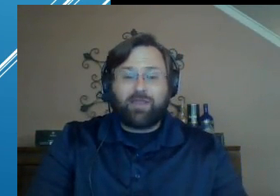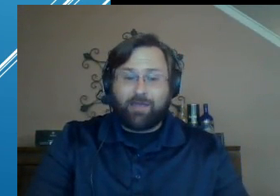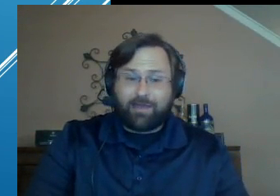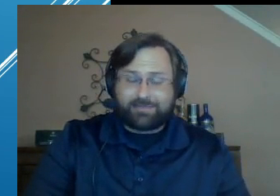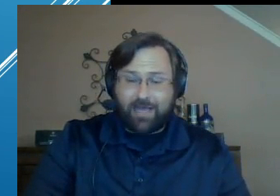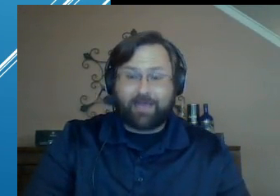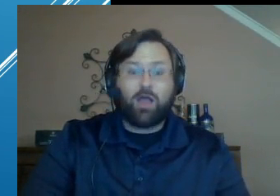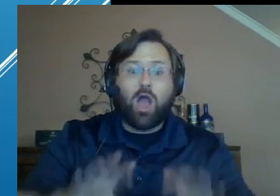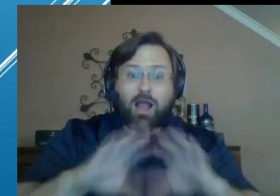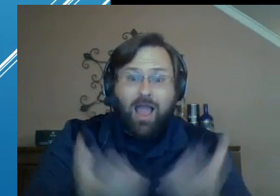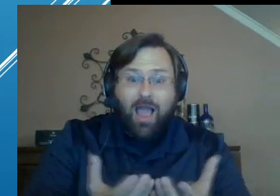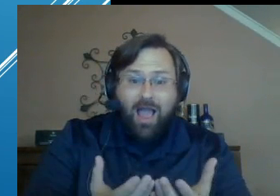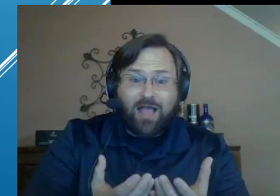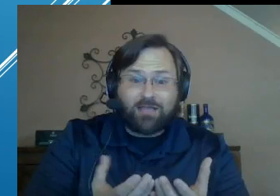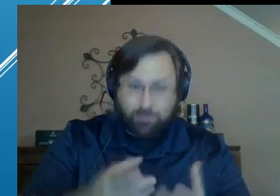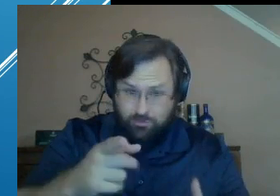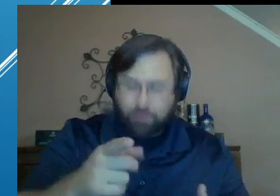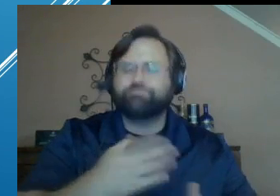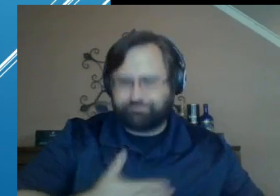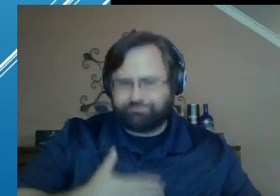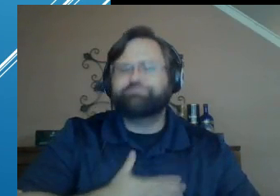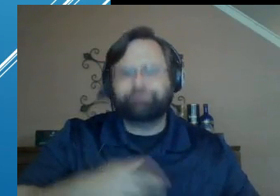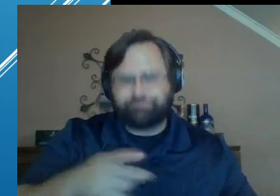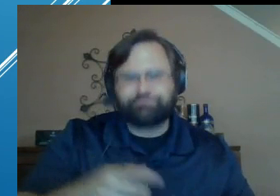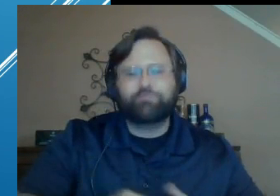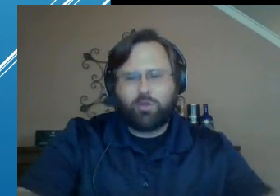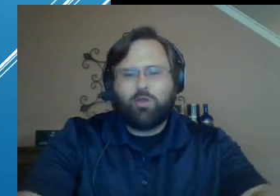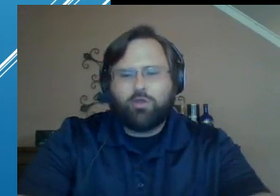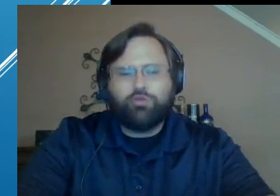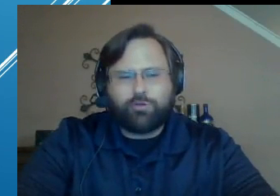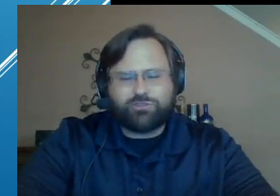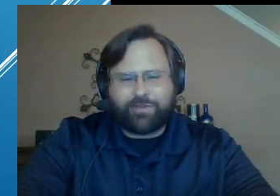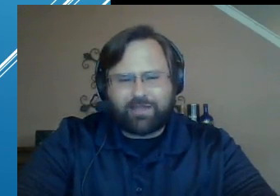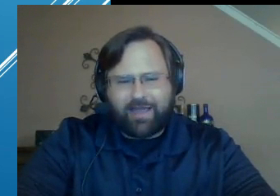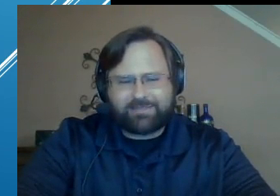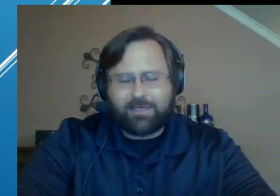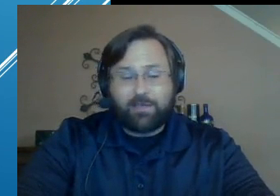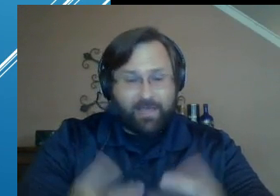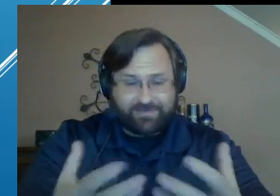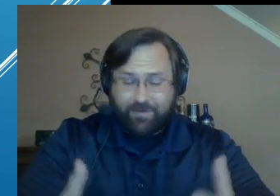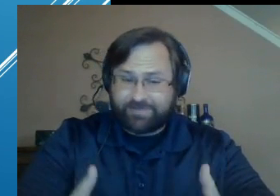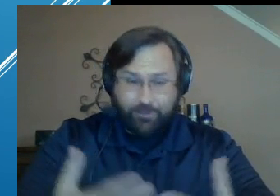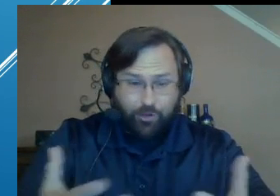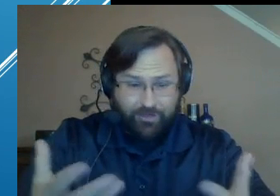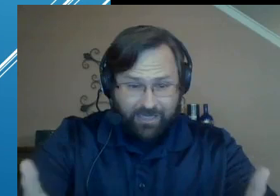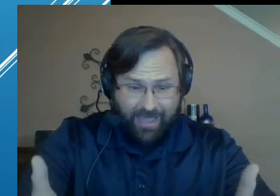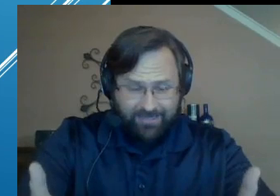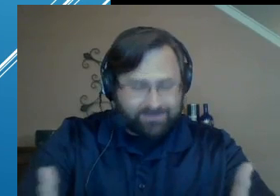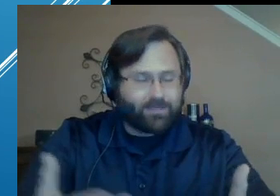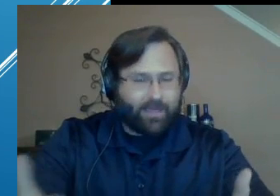then i might sign you do enjoy the class as if i'm saying you know the class and